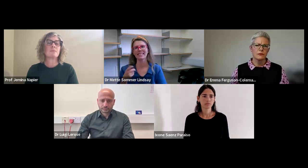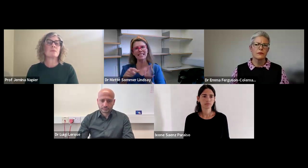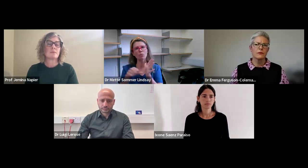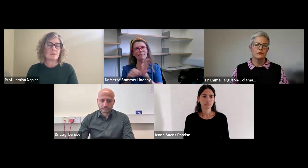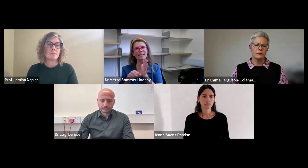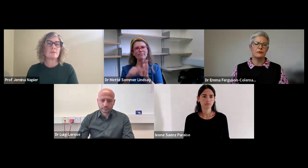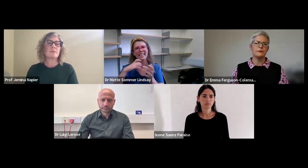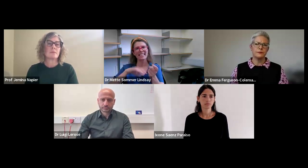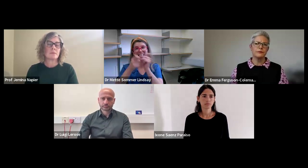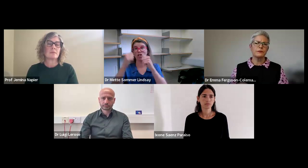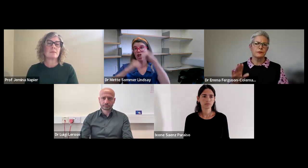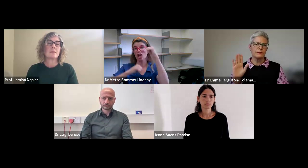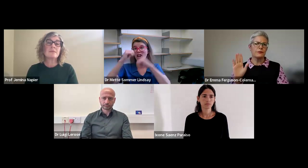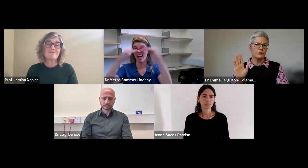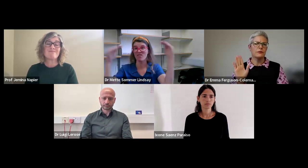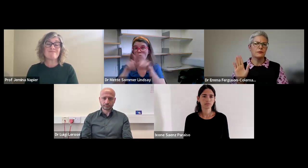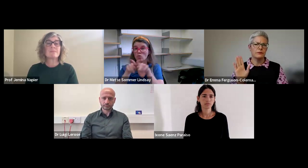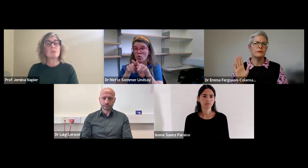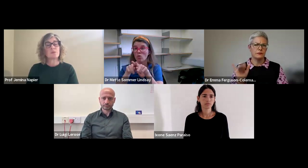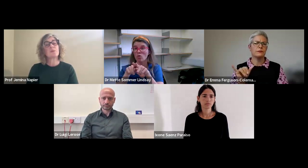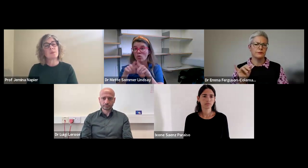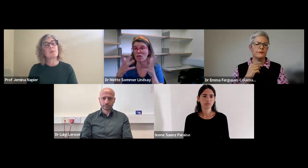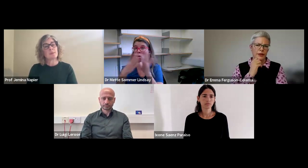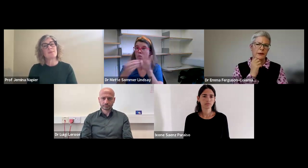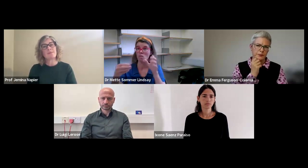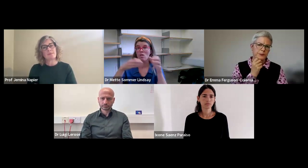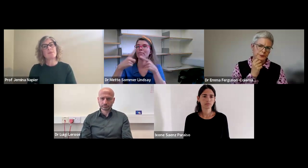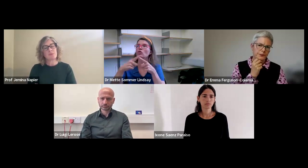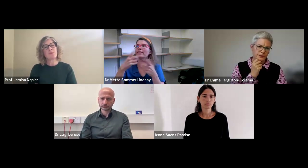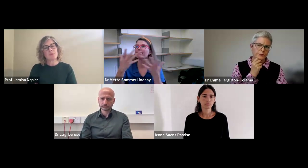to recruit from the elite deaf sphere, if you like, and this is a structural thing